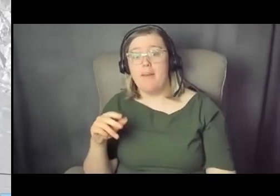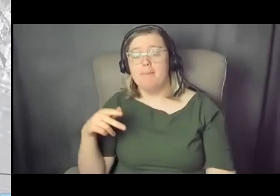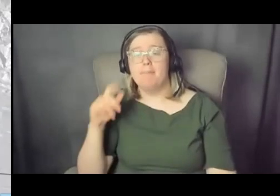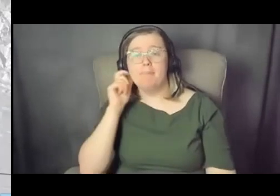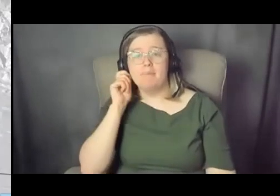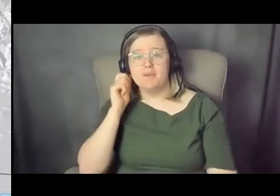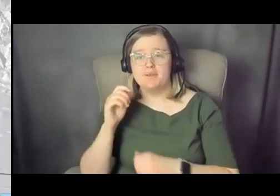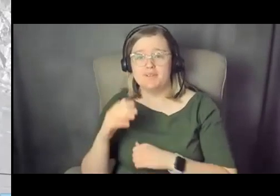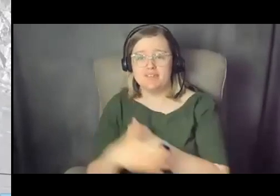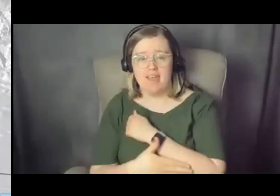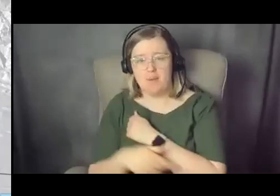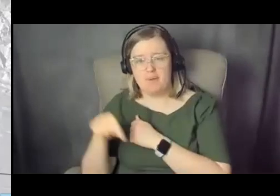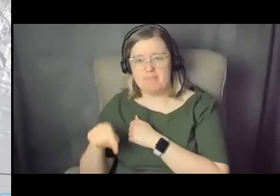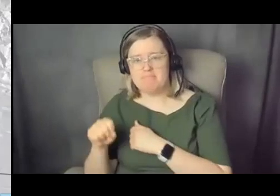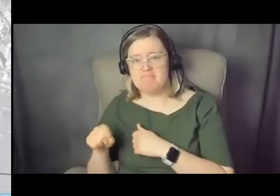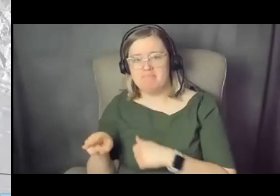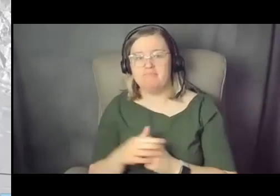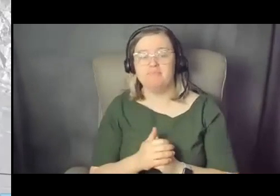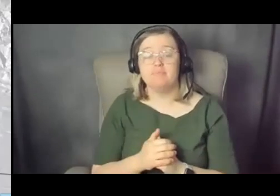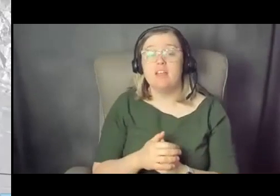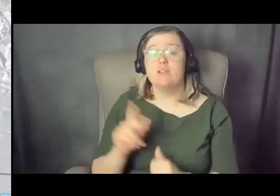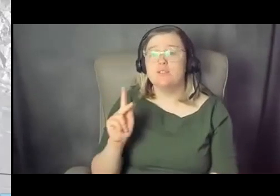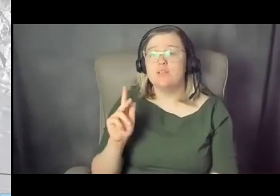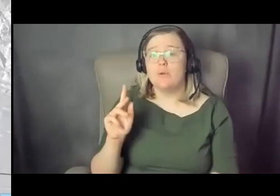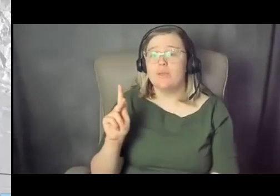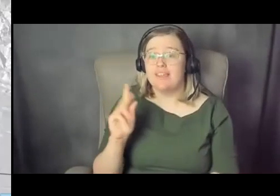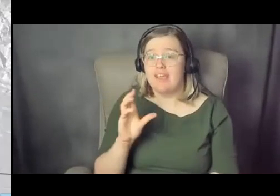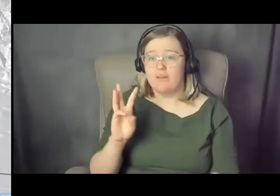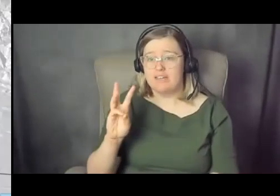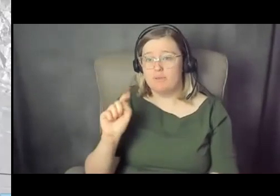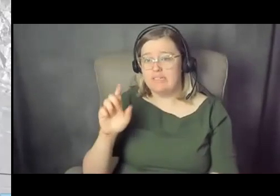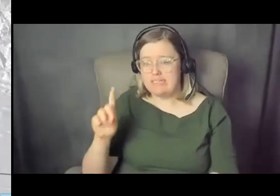So King County WTD is a regional wastewater treatment provider,